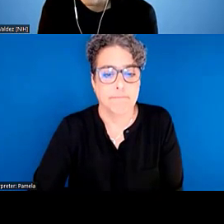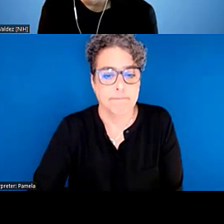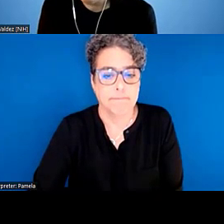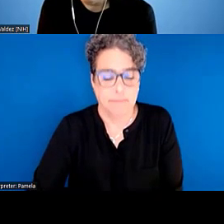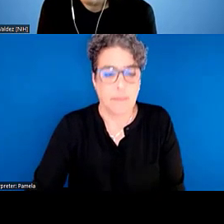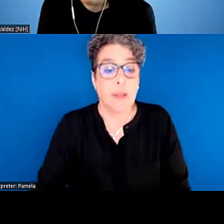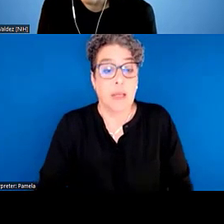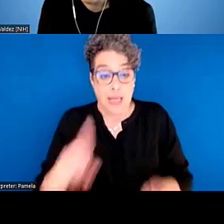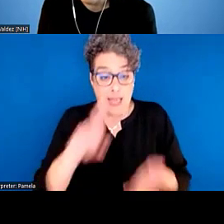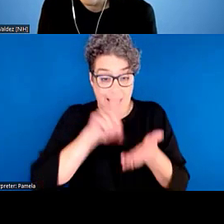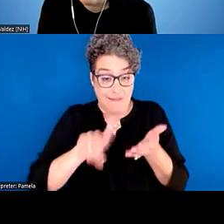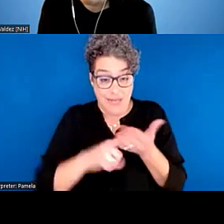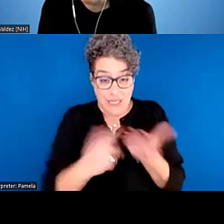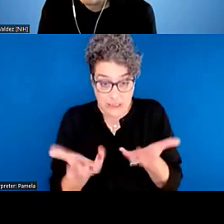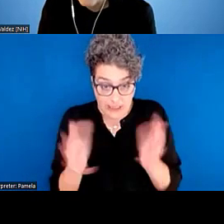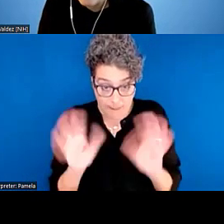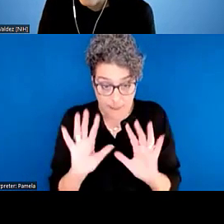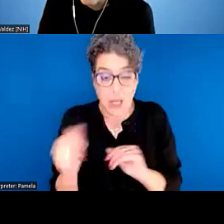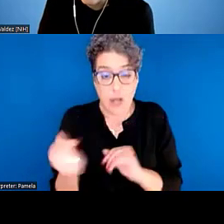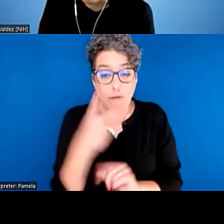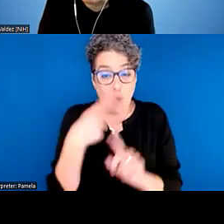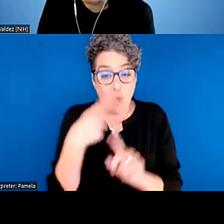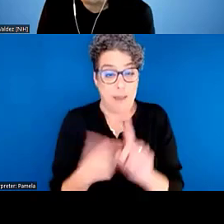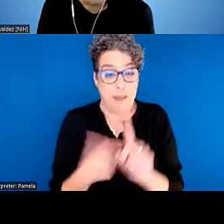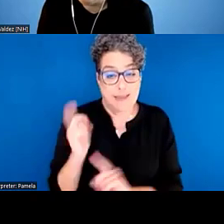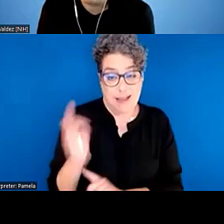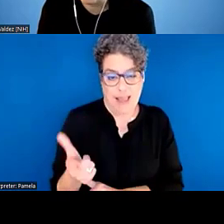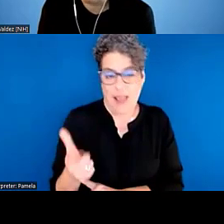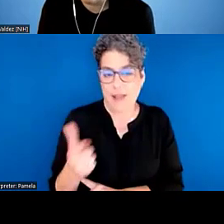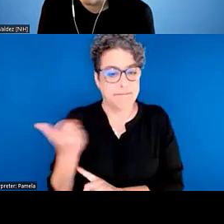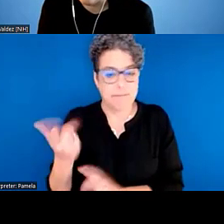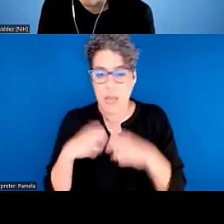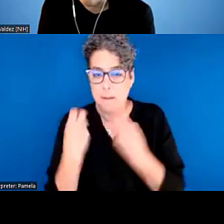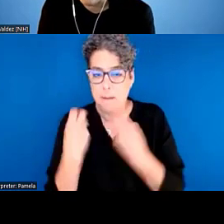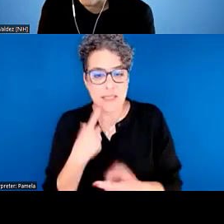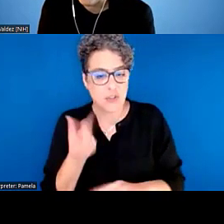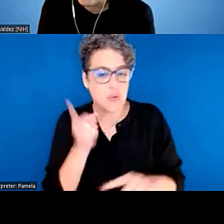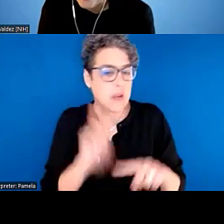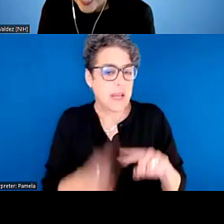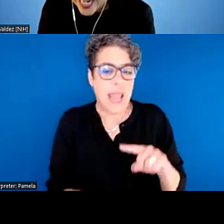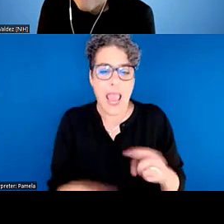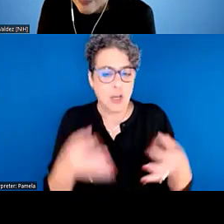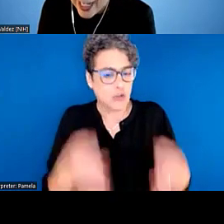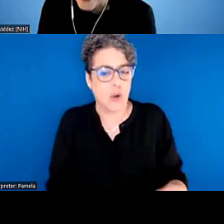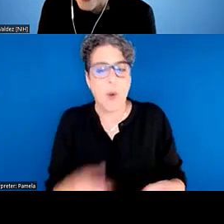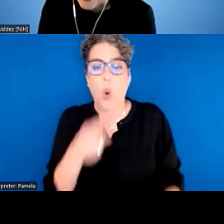The investigation committee was unable to determine who was responsible for the falsified/fabricated data